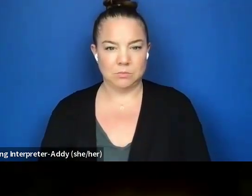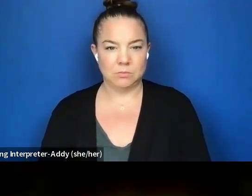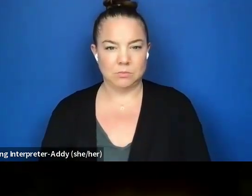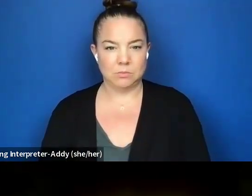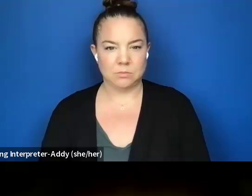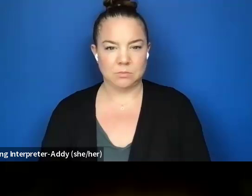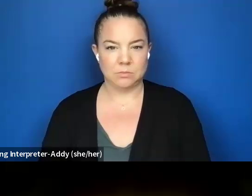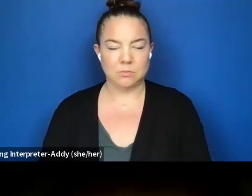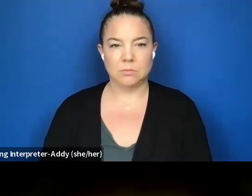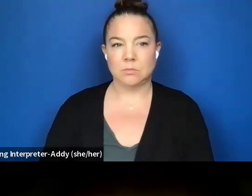Don Posh: I'm wondering